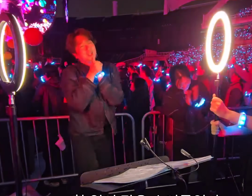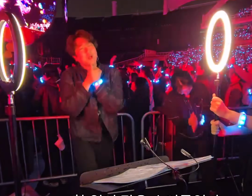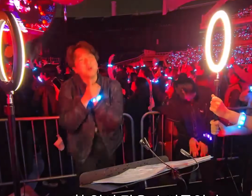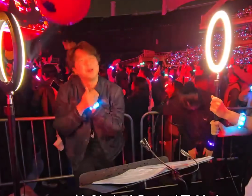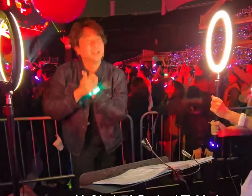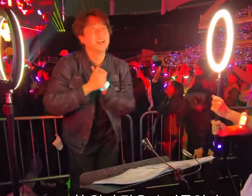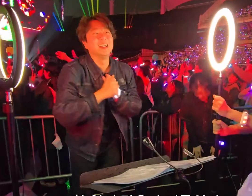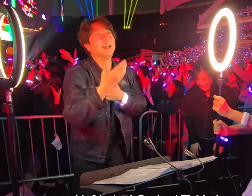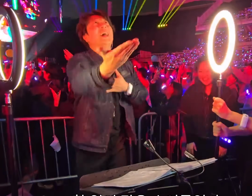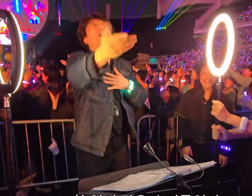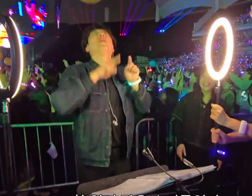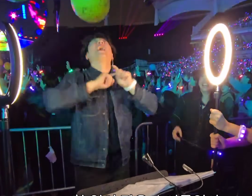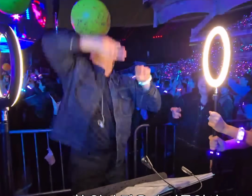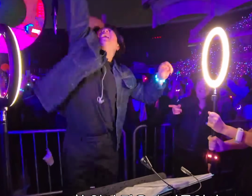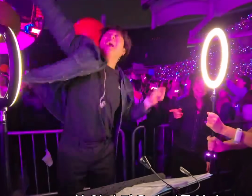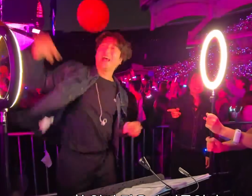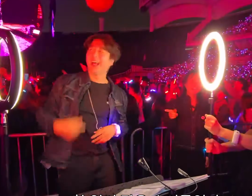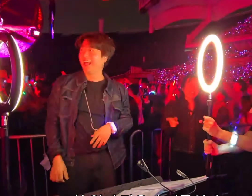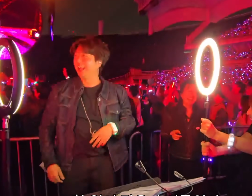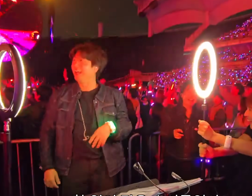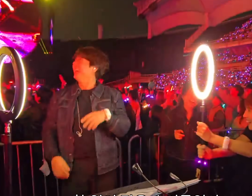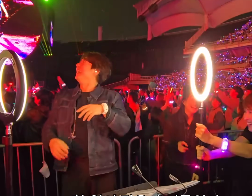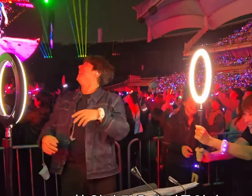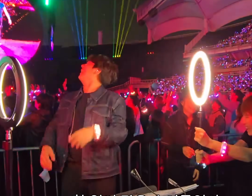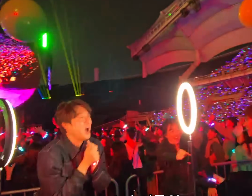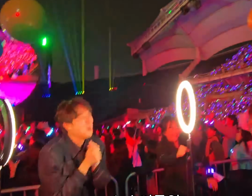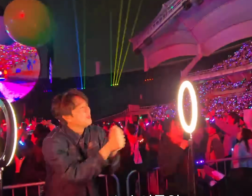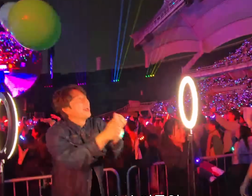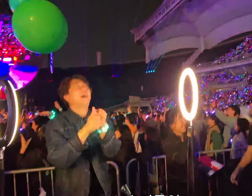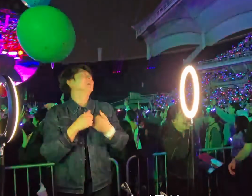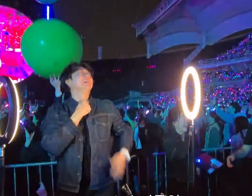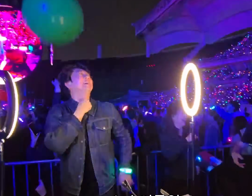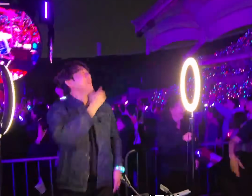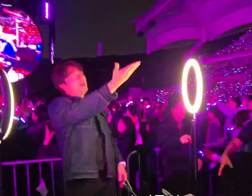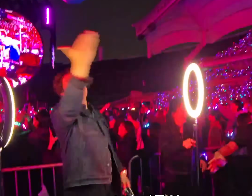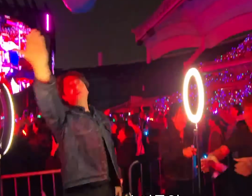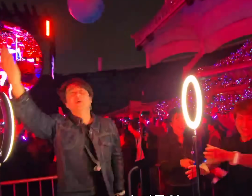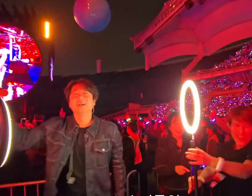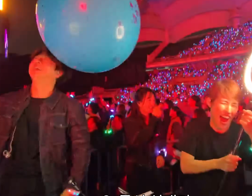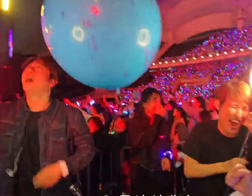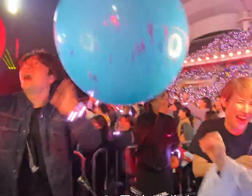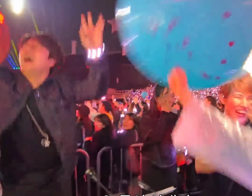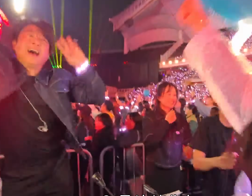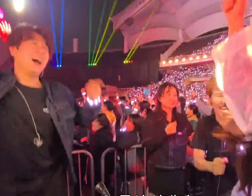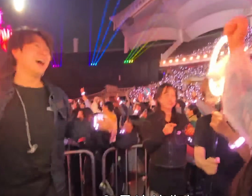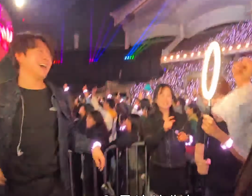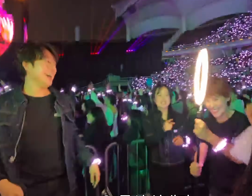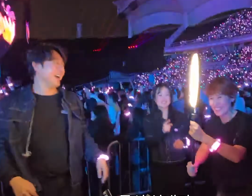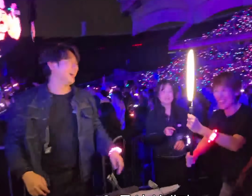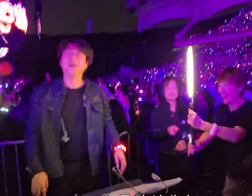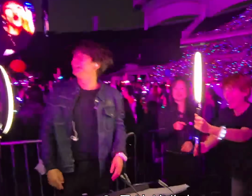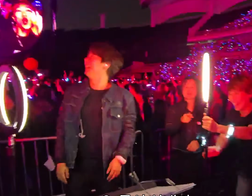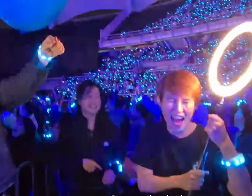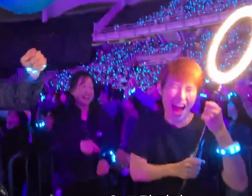Sign language interpreters have a lot to do. 1. Sign language interpretation. 2. Pop the balloon.